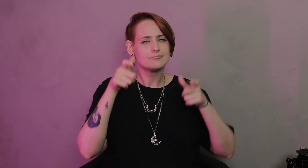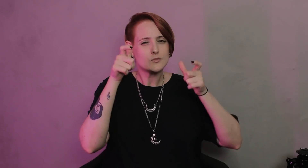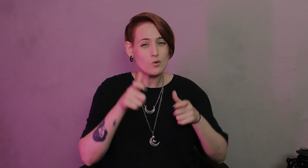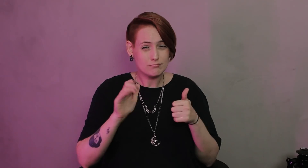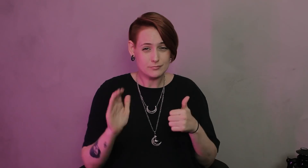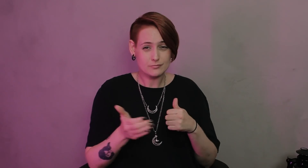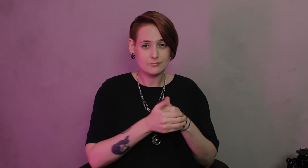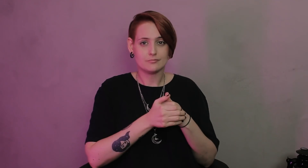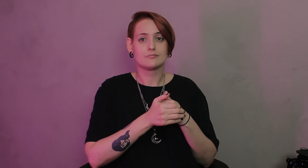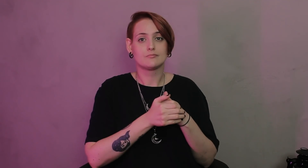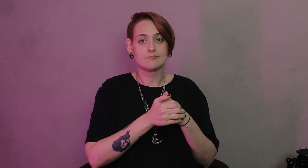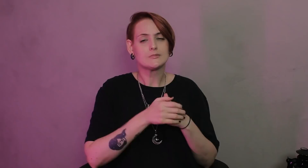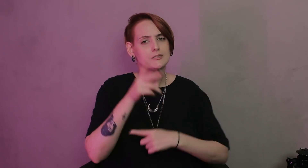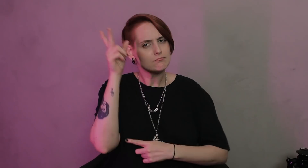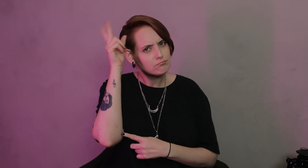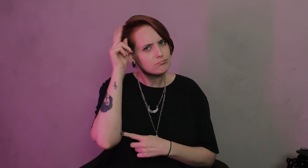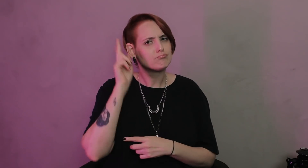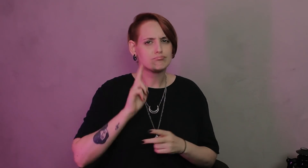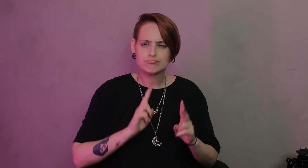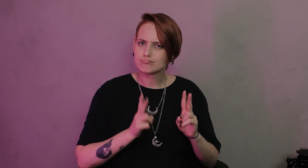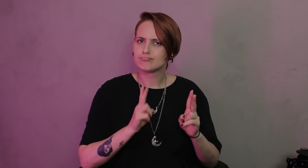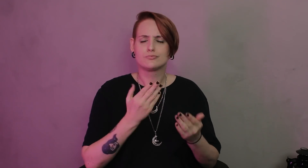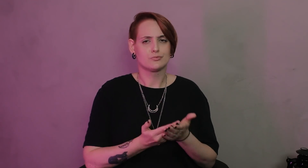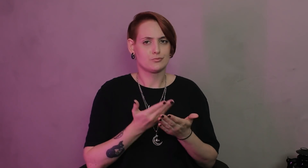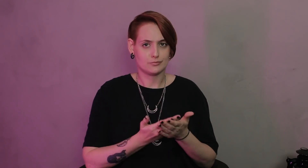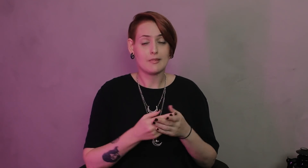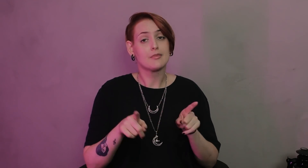Despite hiding, Anne kept her studies,